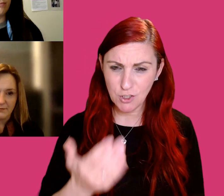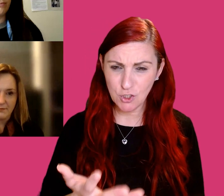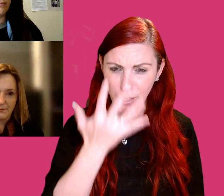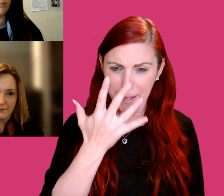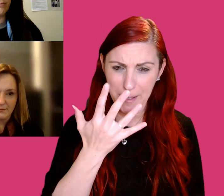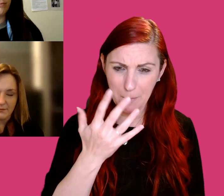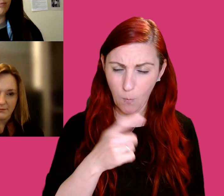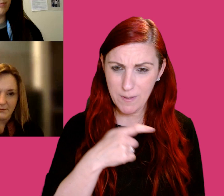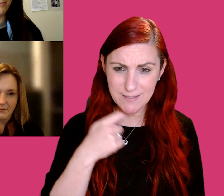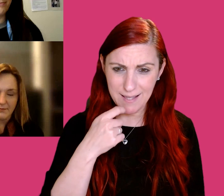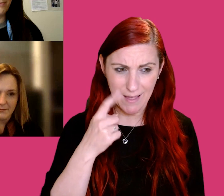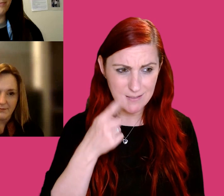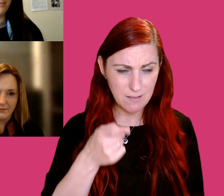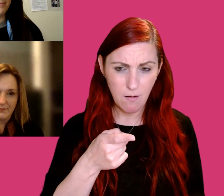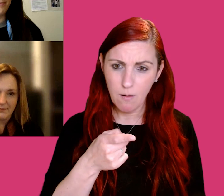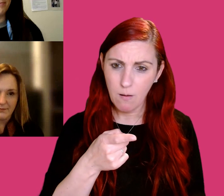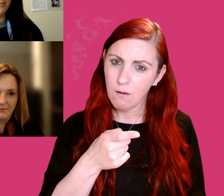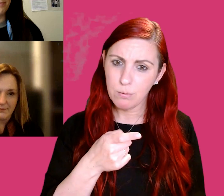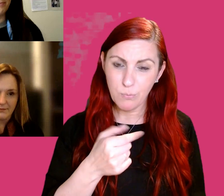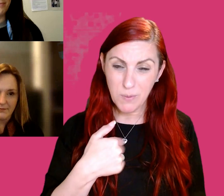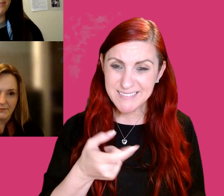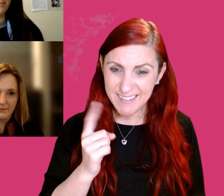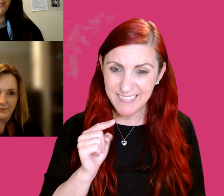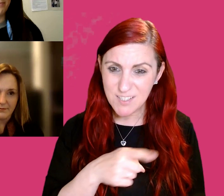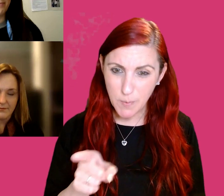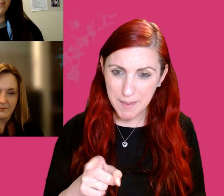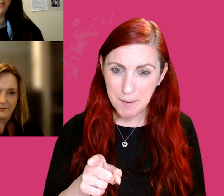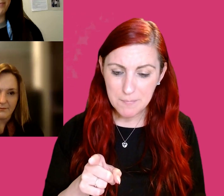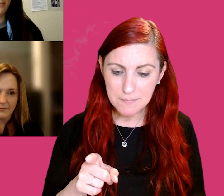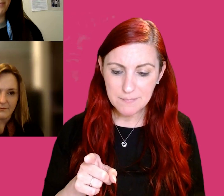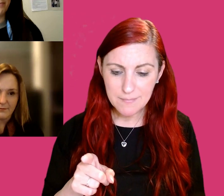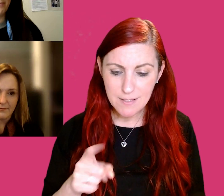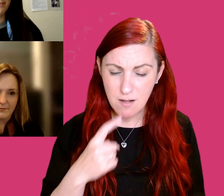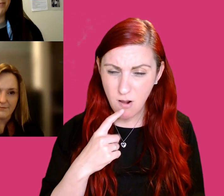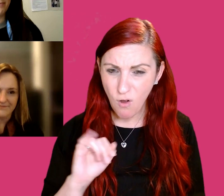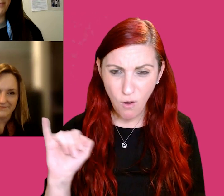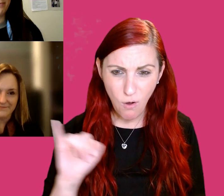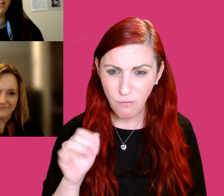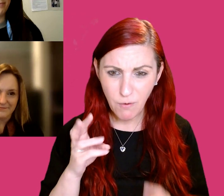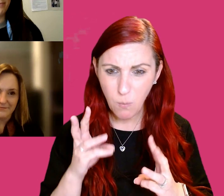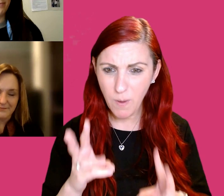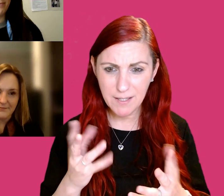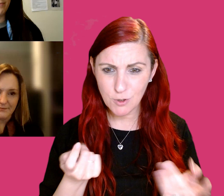heads in shame when we think you know actually that's a dreadful way to to to treat pregnant